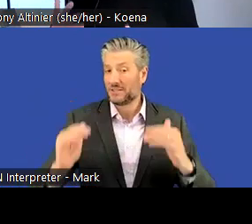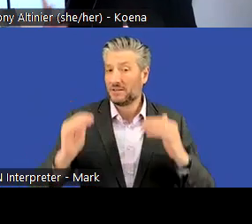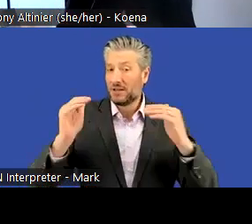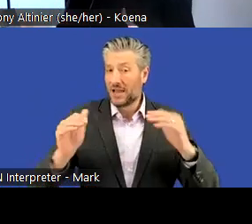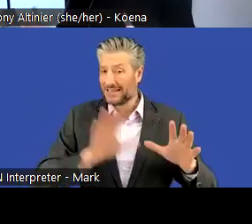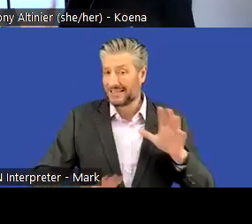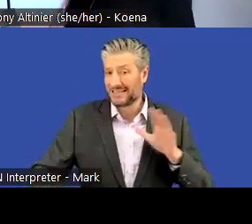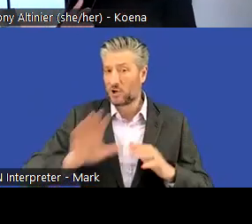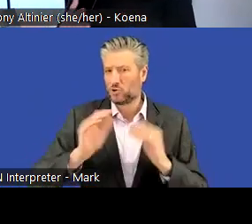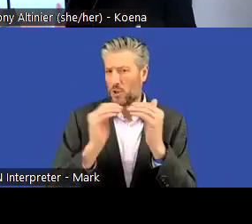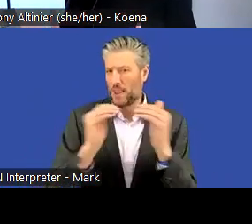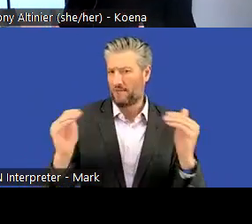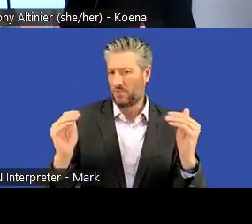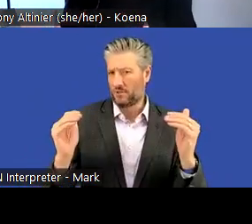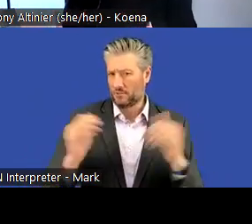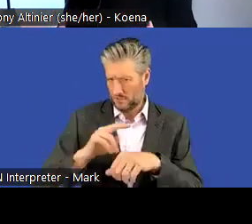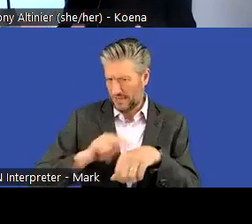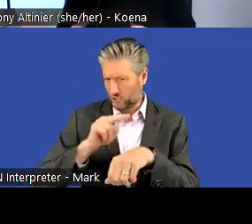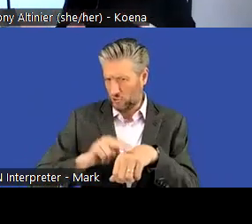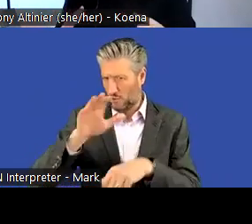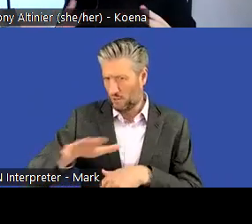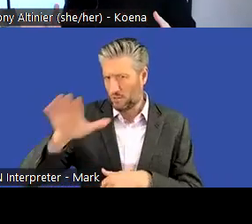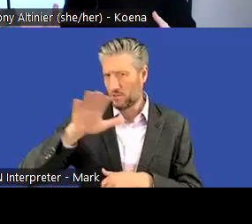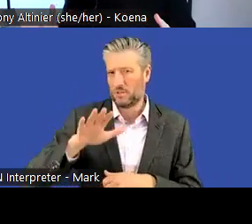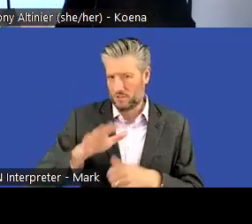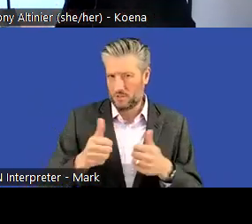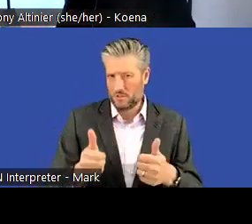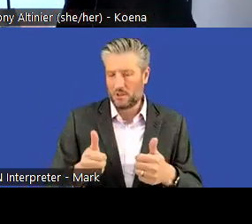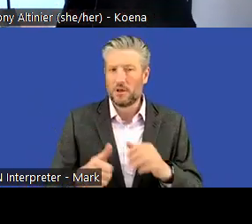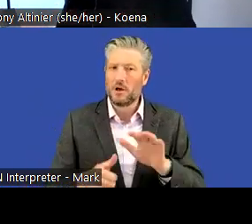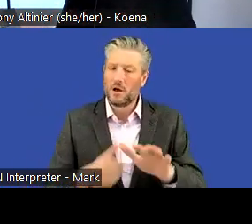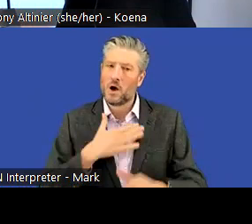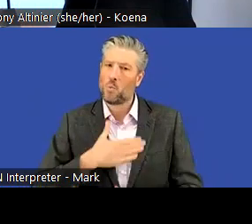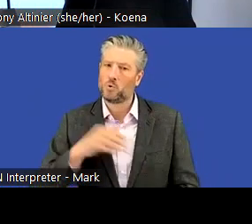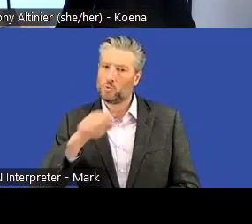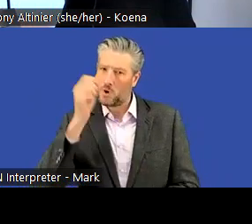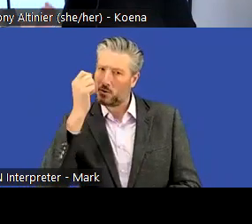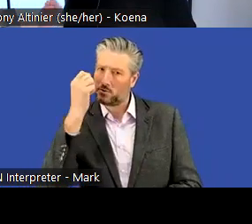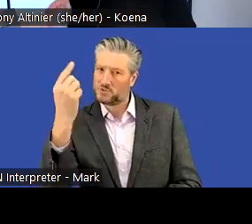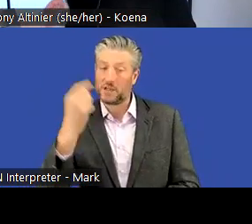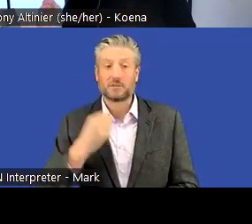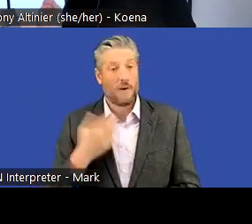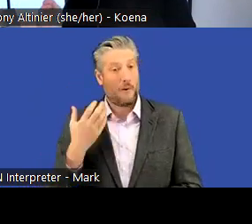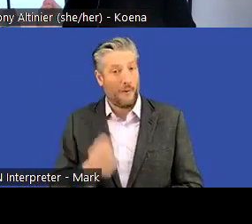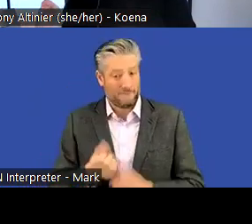And what you must understand is we have some services that are not on a national level